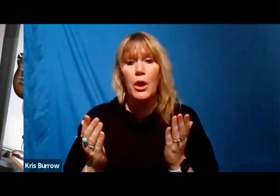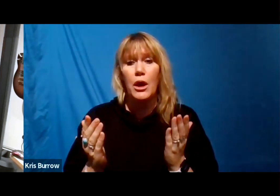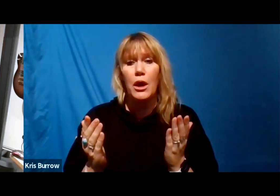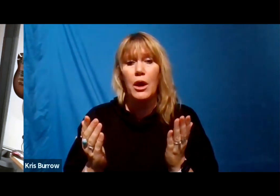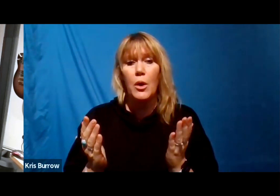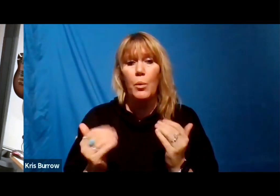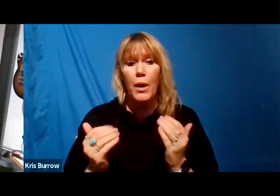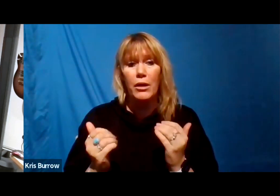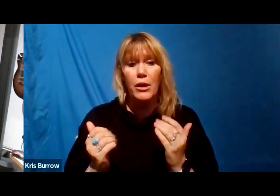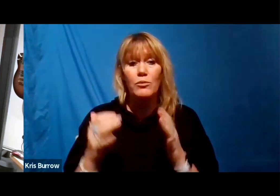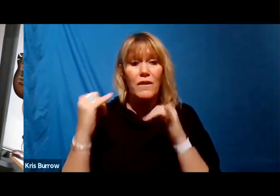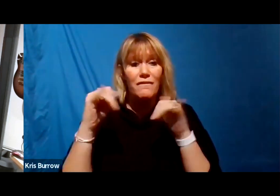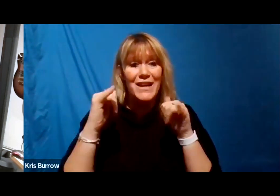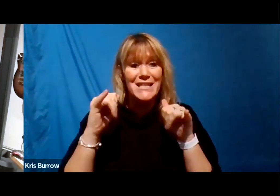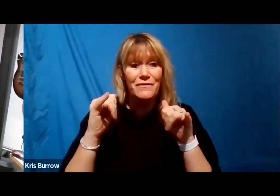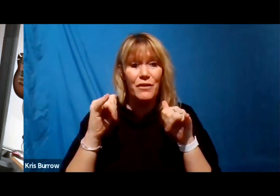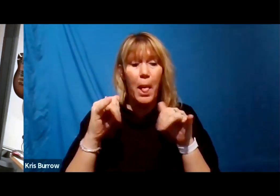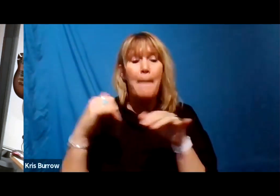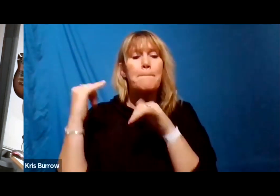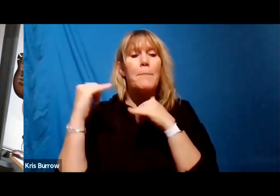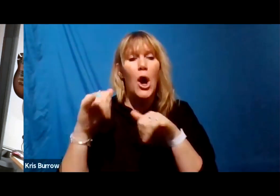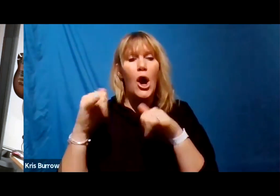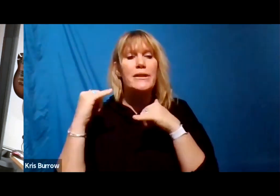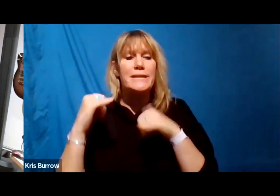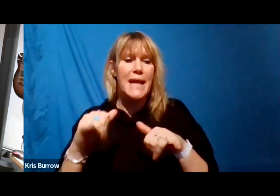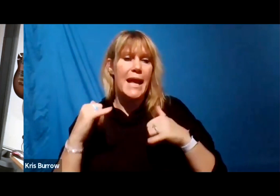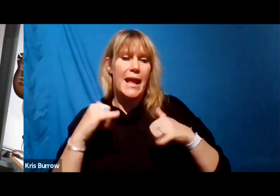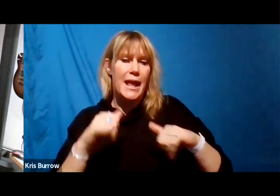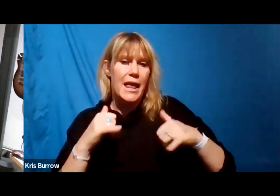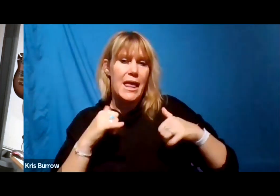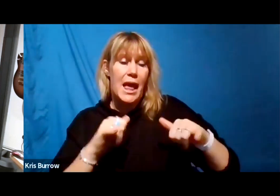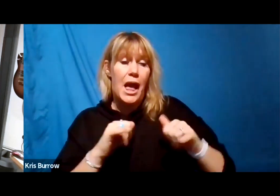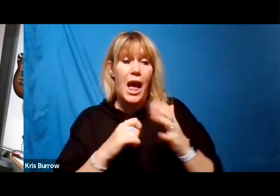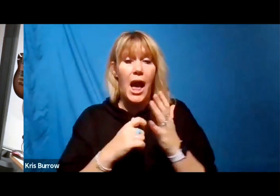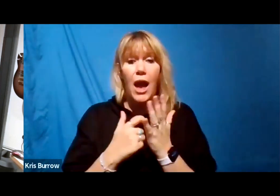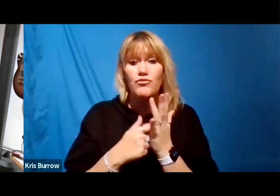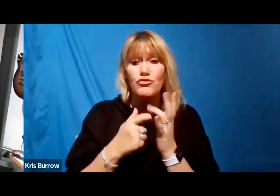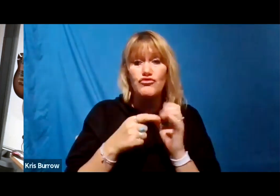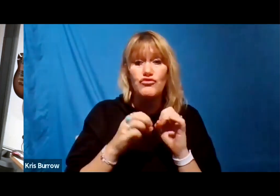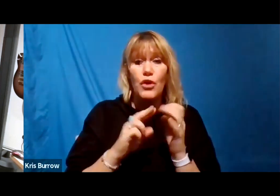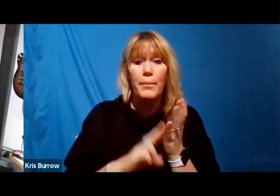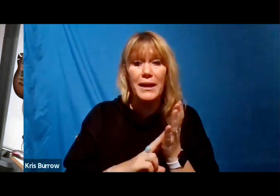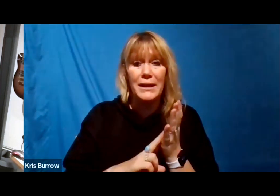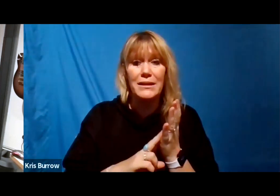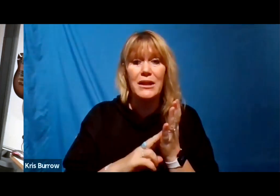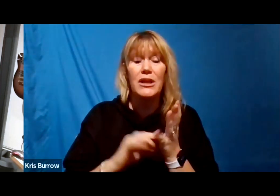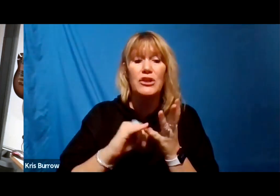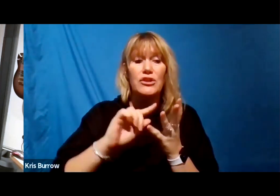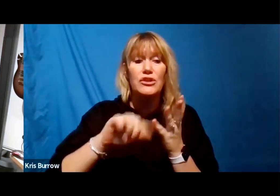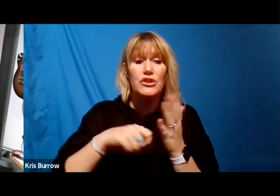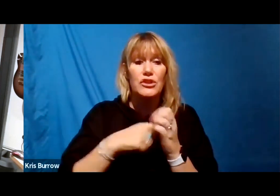I am Robin Surgeoner, as Ju said, also known as Angry Fish, I will give you a